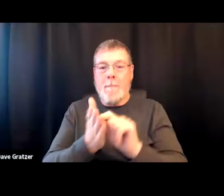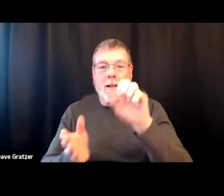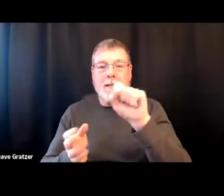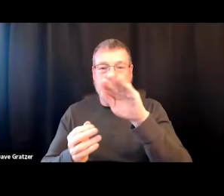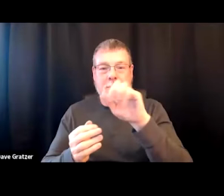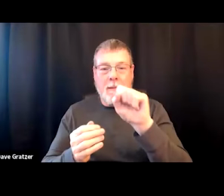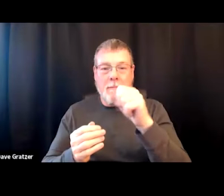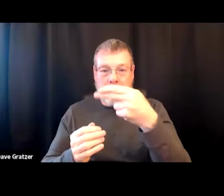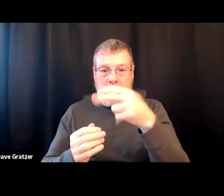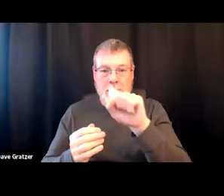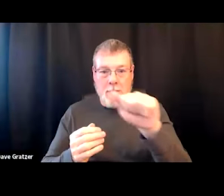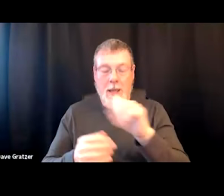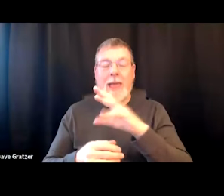and the GAINS Center as well.